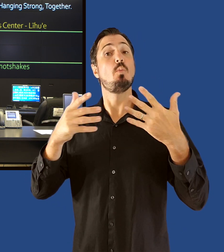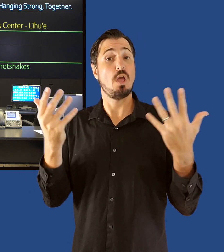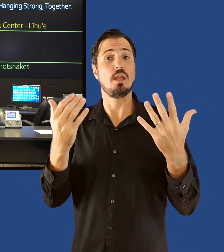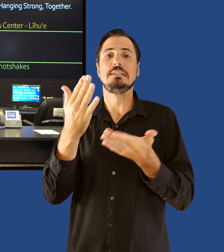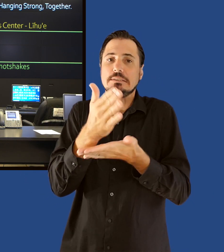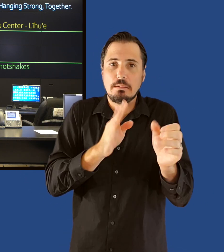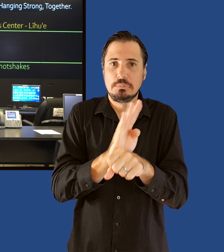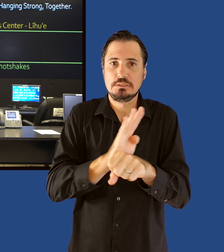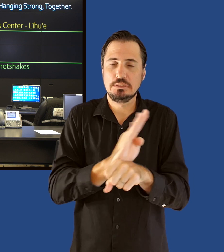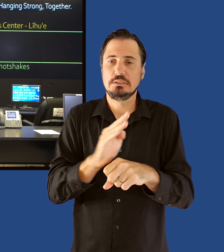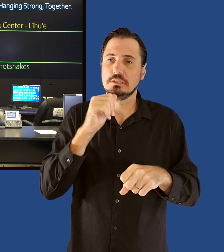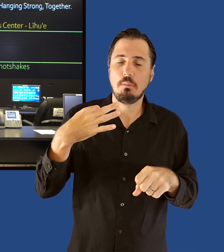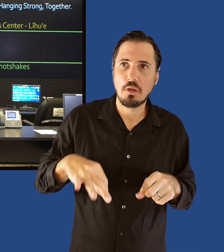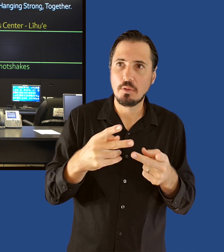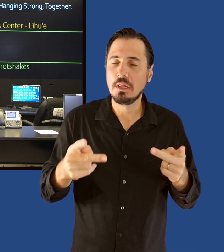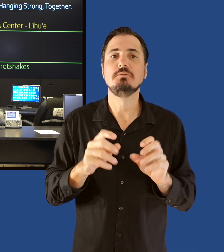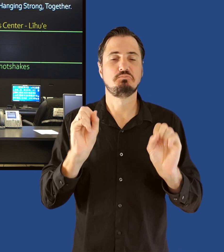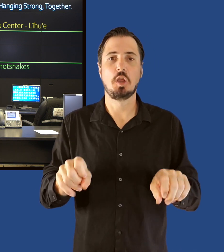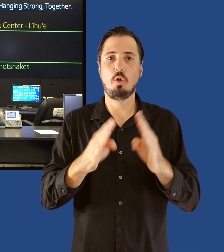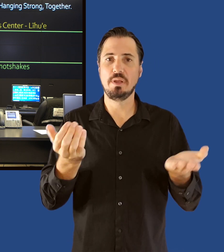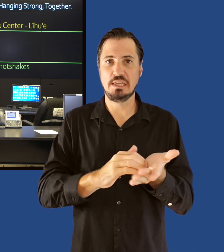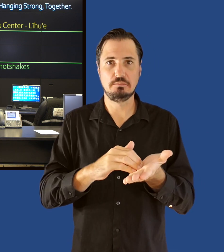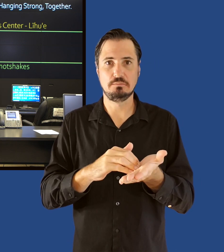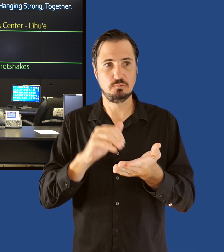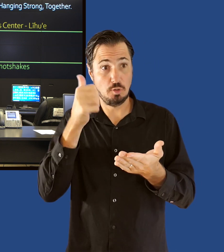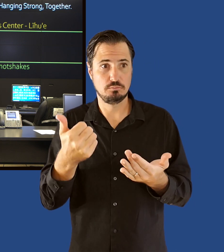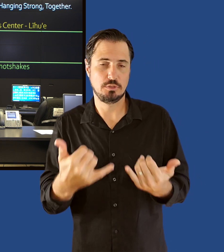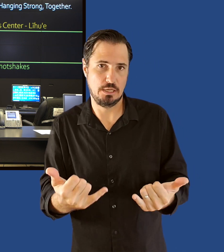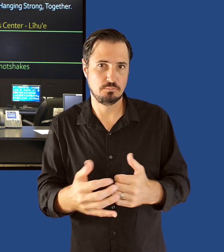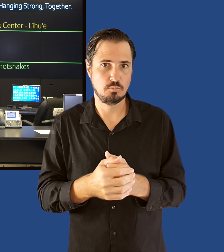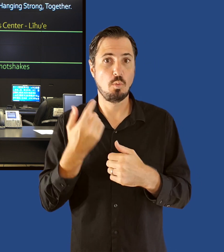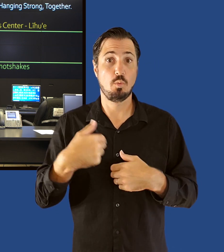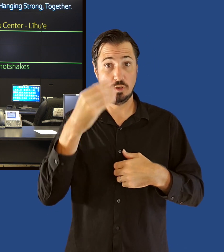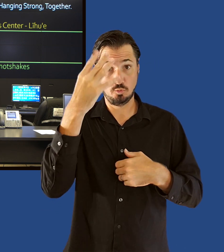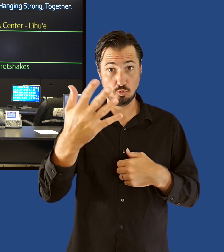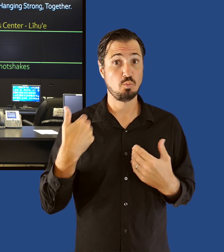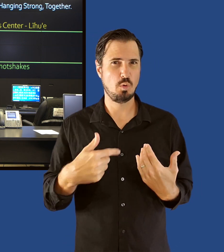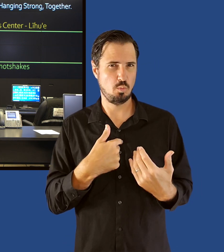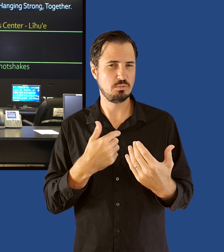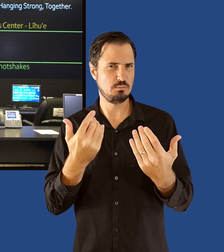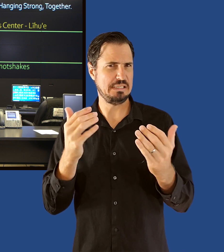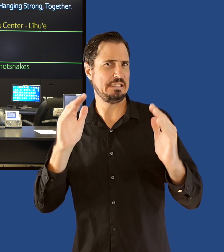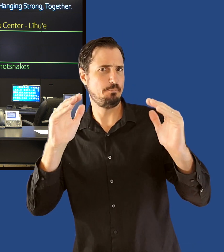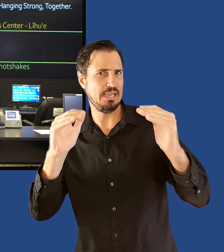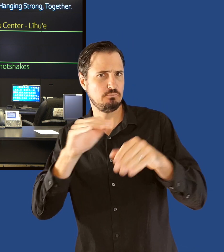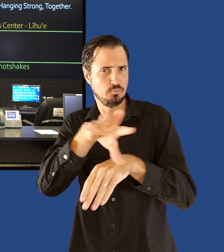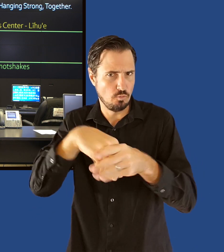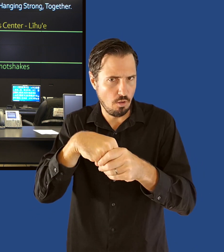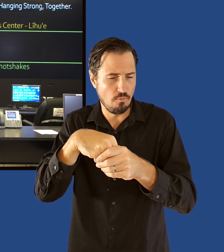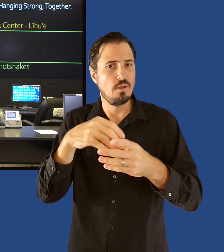We relayed what we expected to be included in Proclamation 7, but there were additional items that were added before the proclamation was finalized.